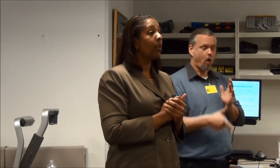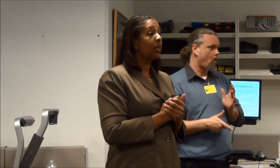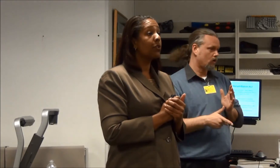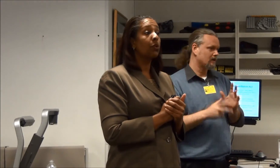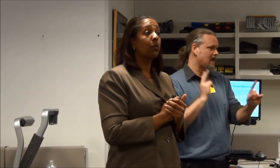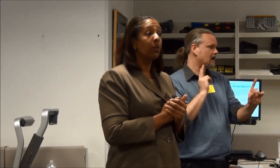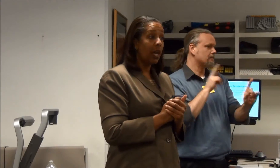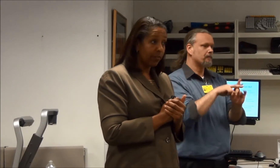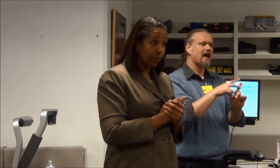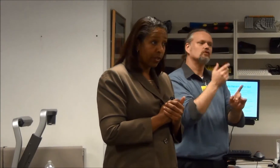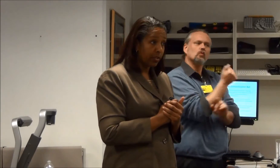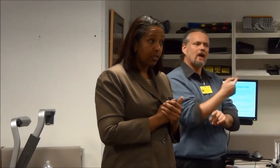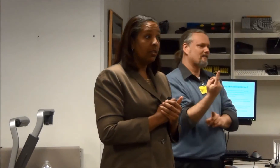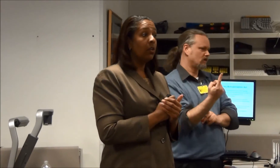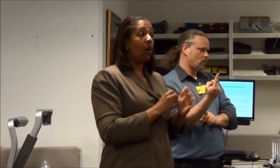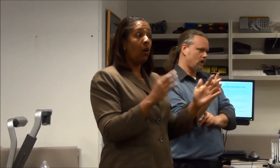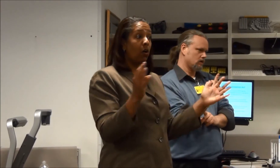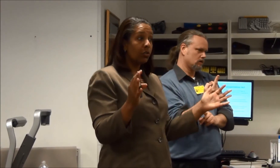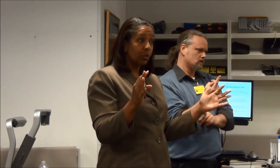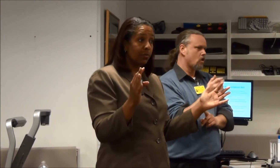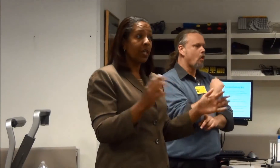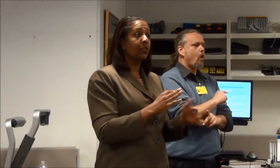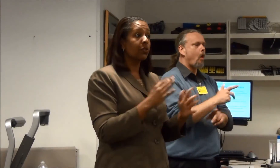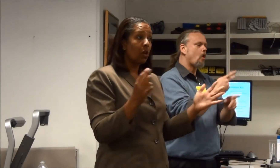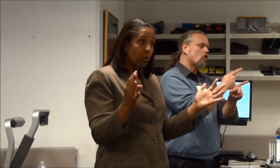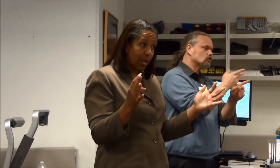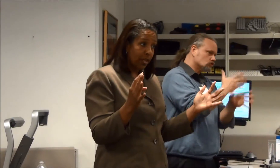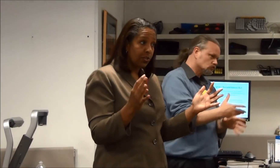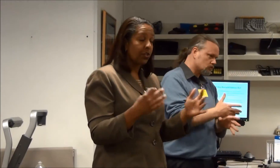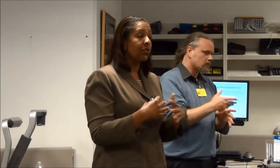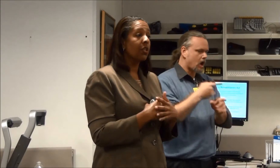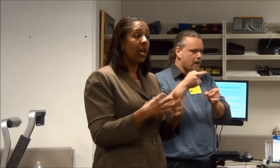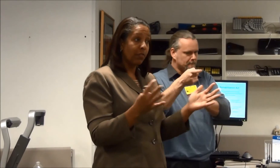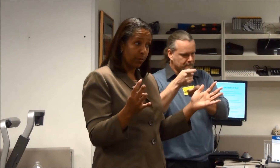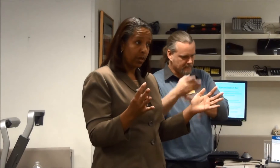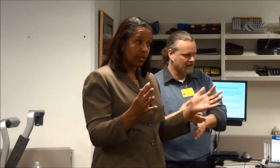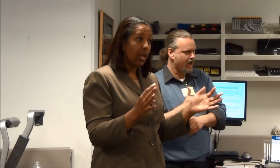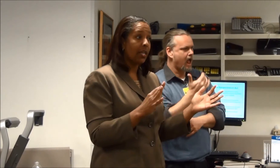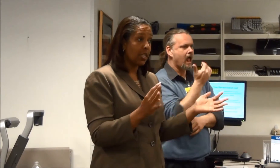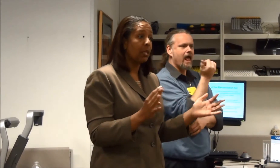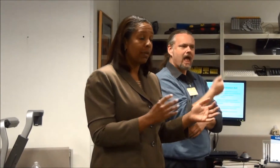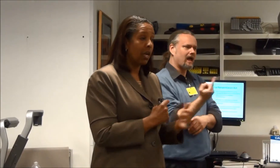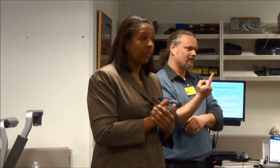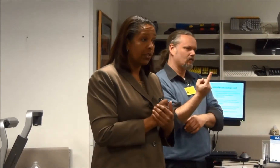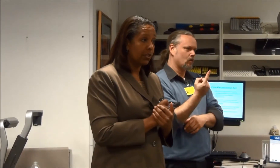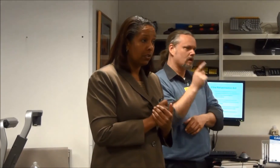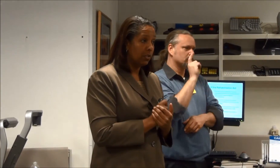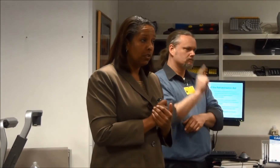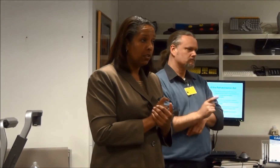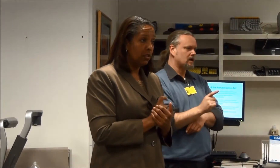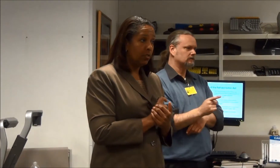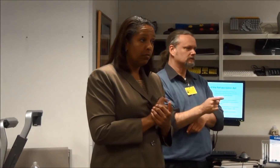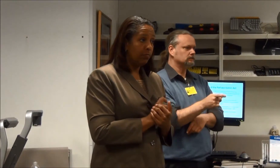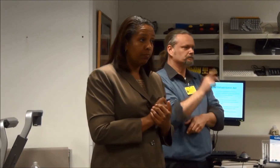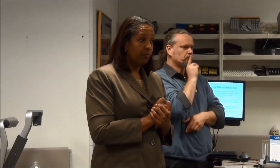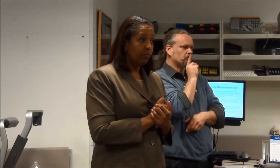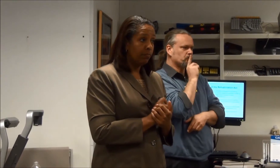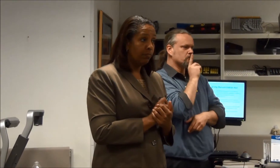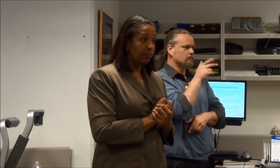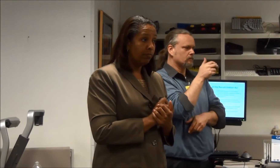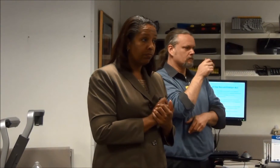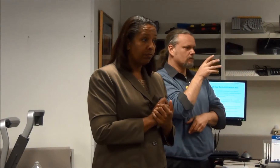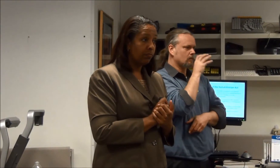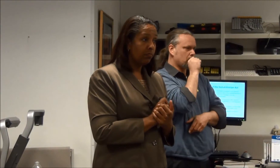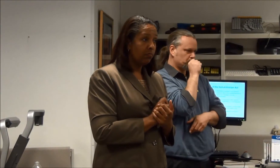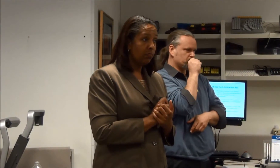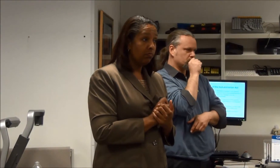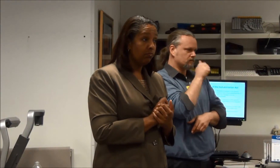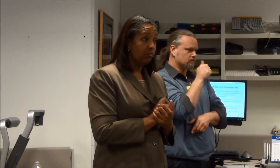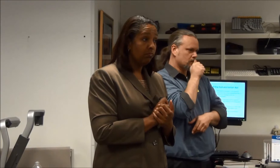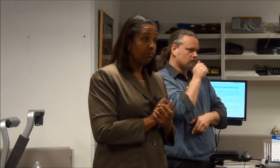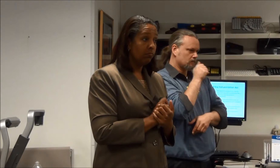That applies to everyone; all supervisors, all managers, everyone has to keep it confidential.